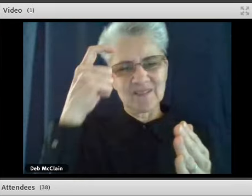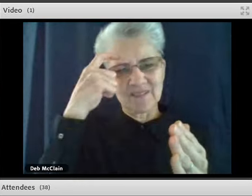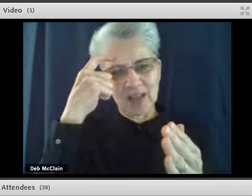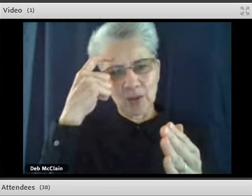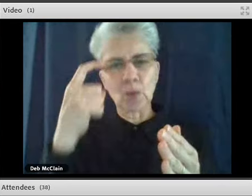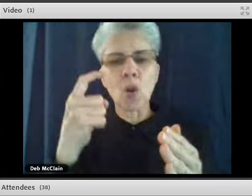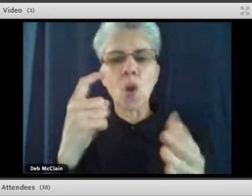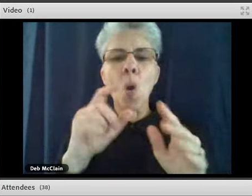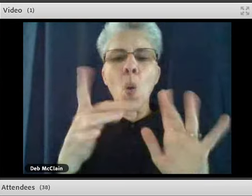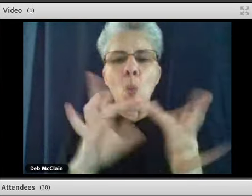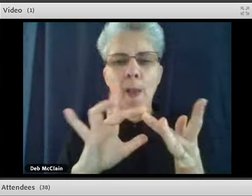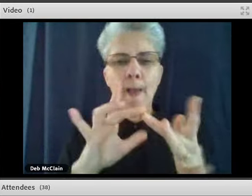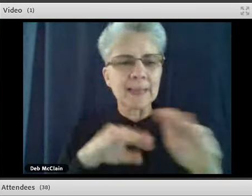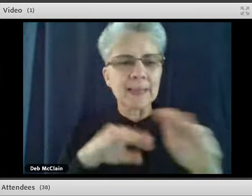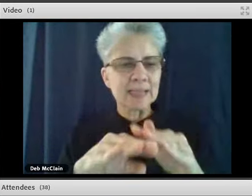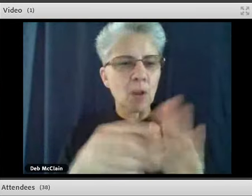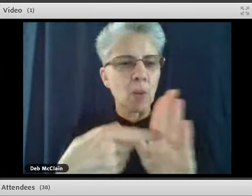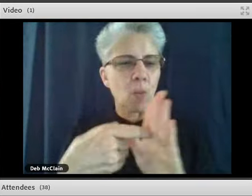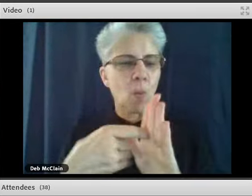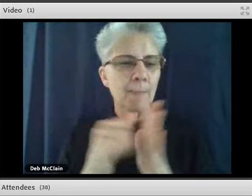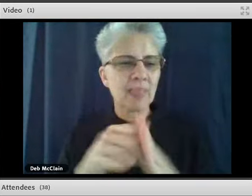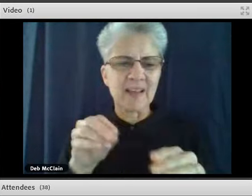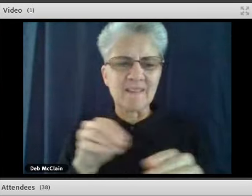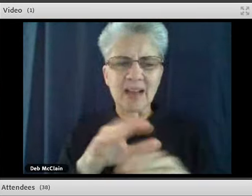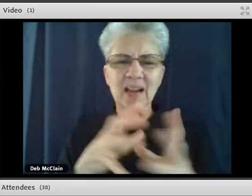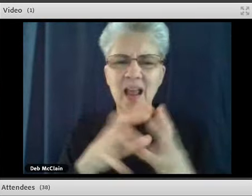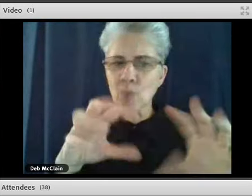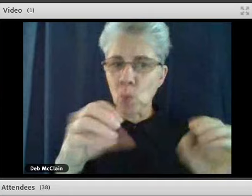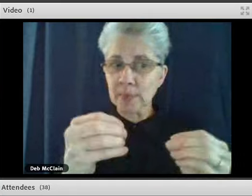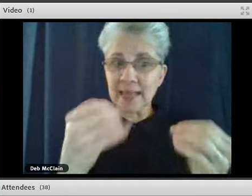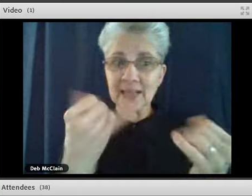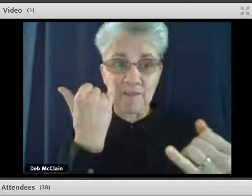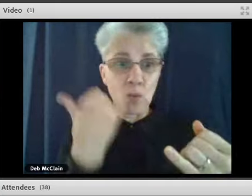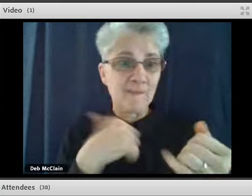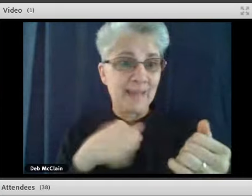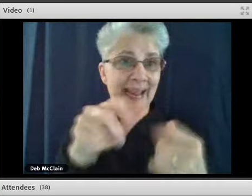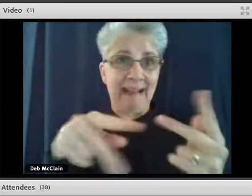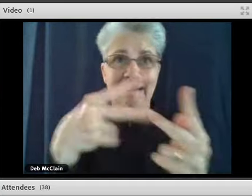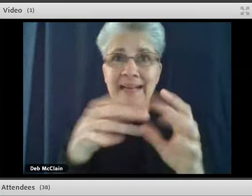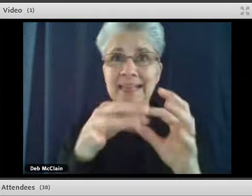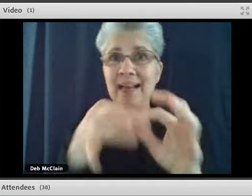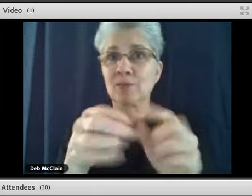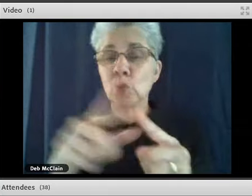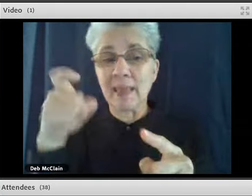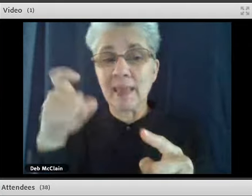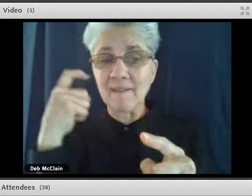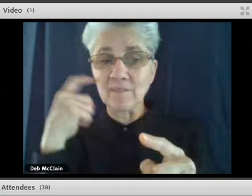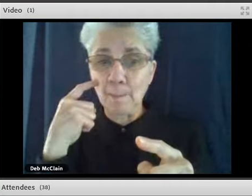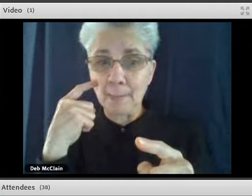web accessibility requirement. And that's affecting a lot of organizations, if you have any kind of ties to the federal government.